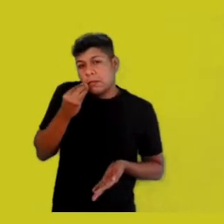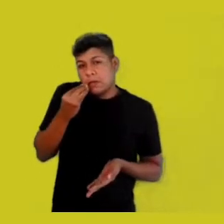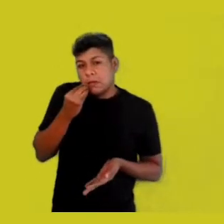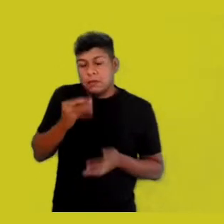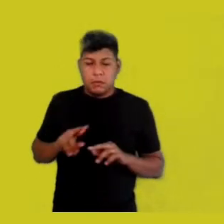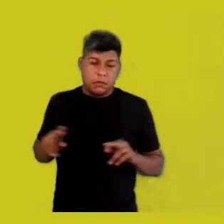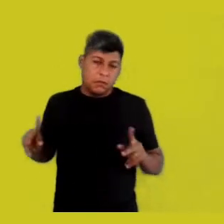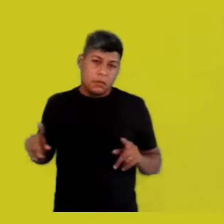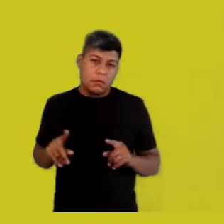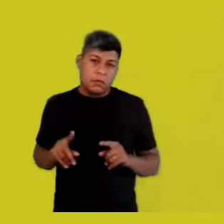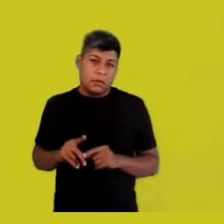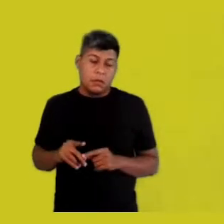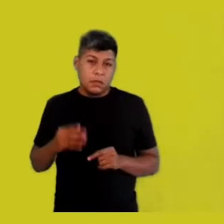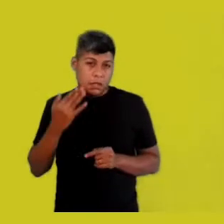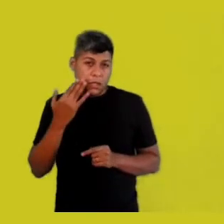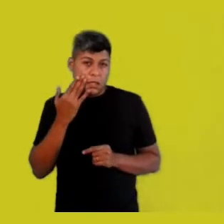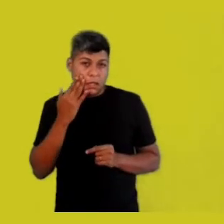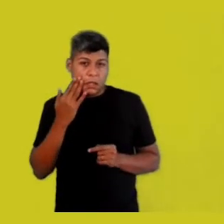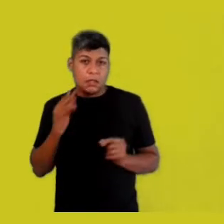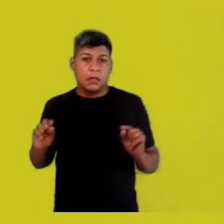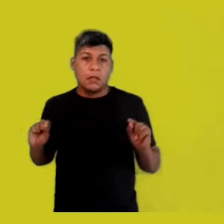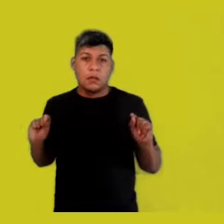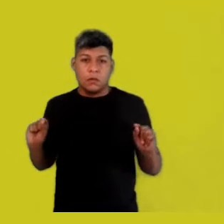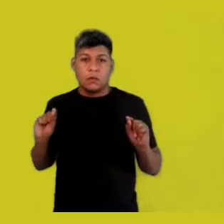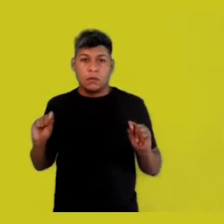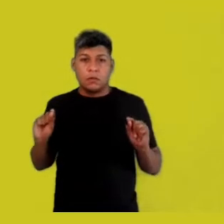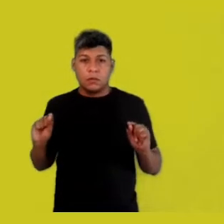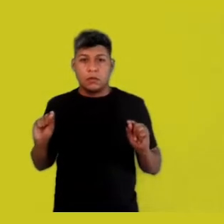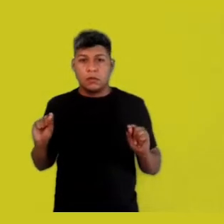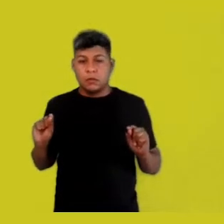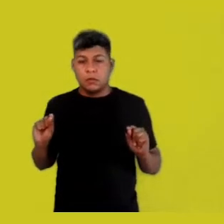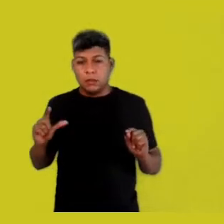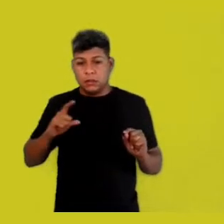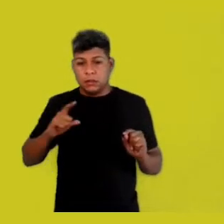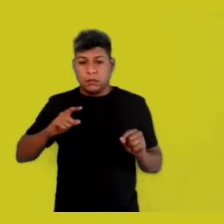instead of understanding that things are somewhere else, that knowledge...